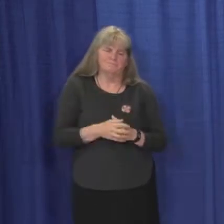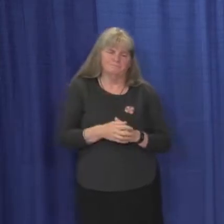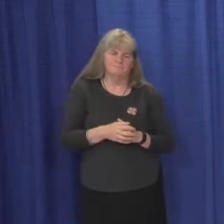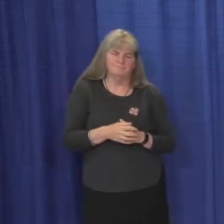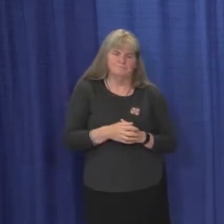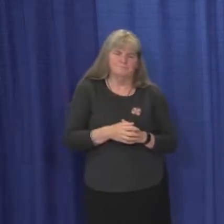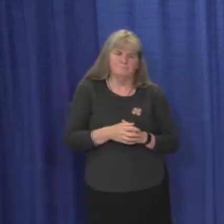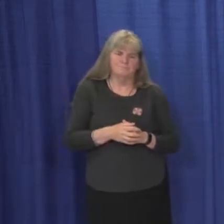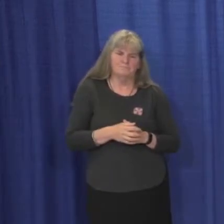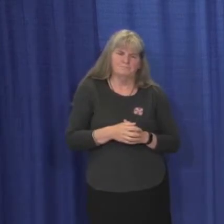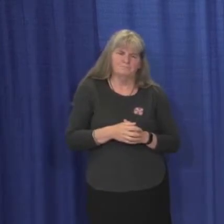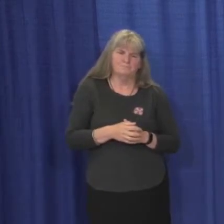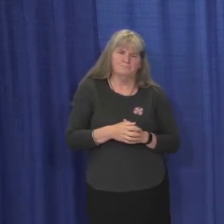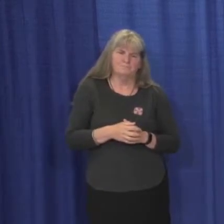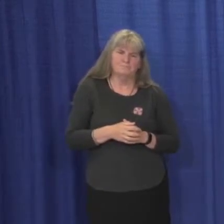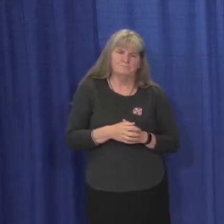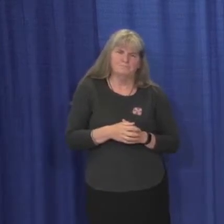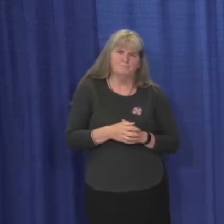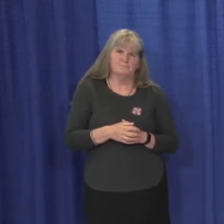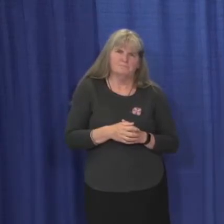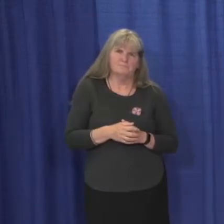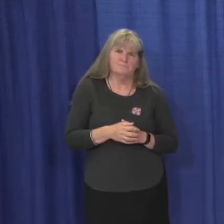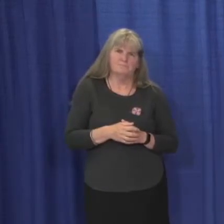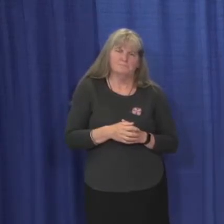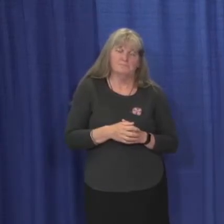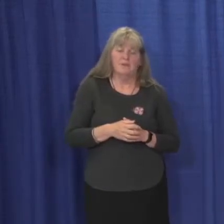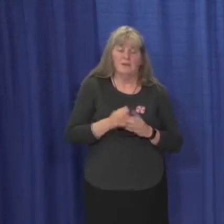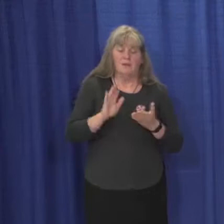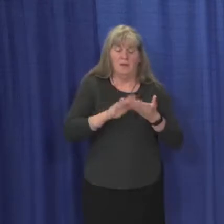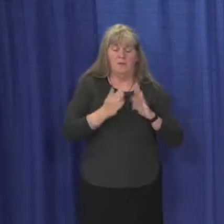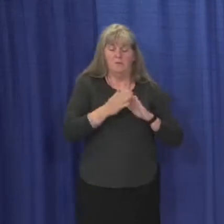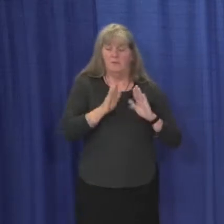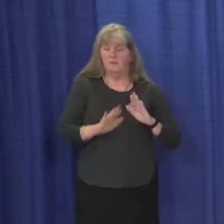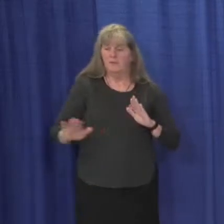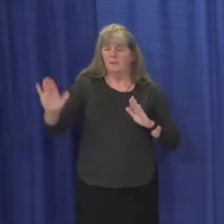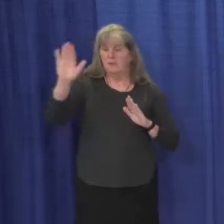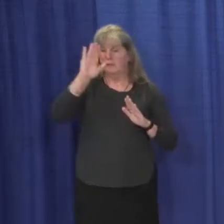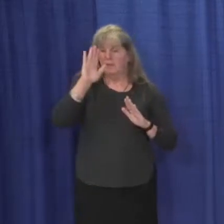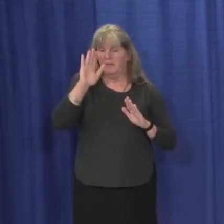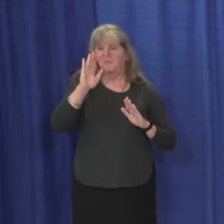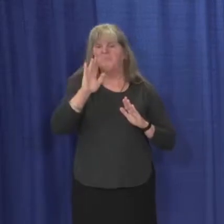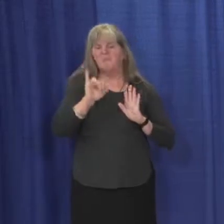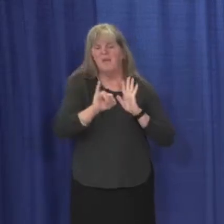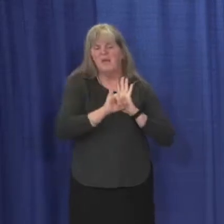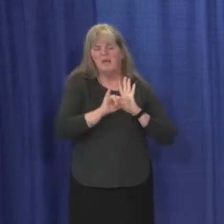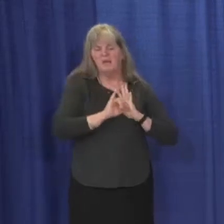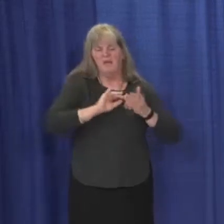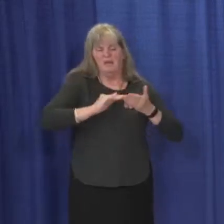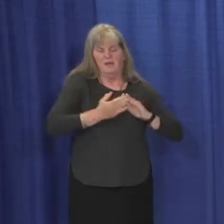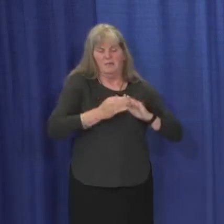age. The royal situation we have